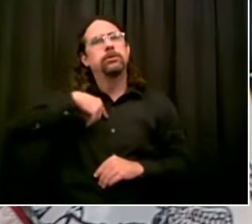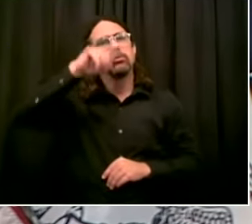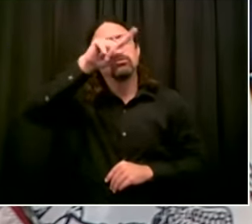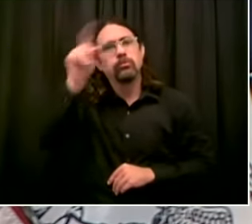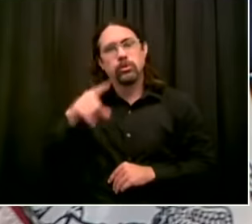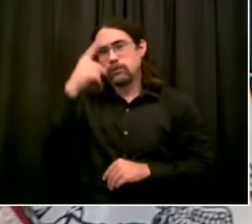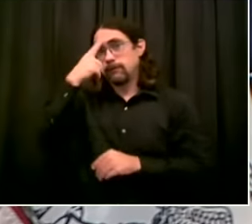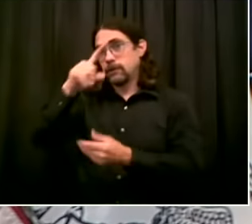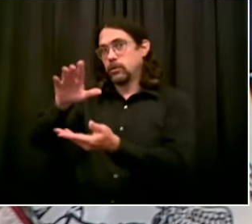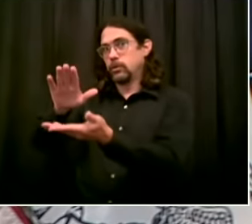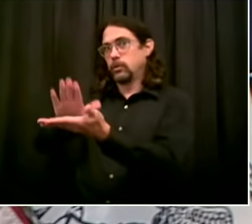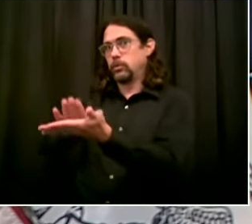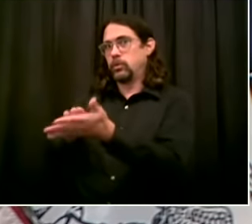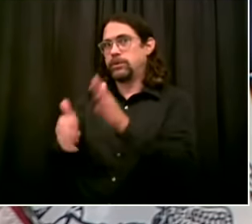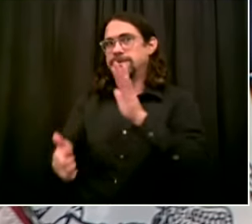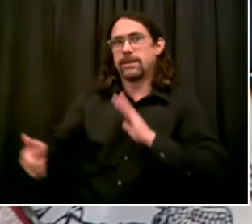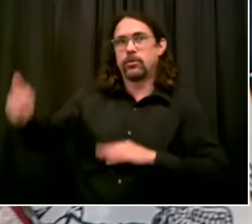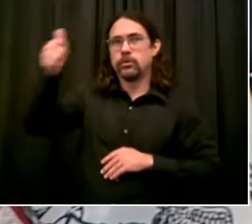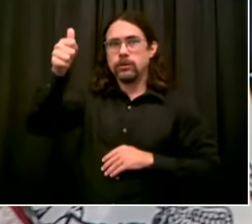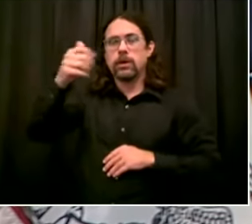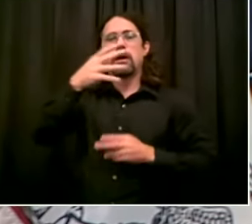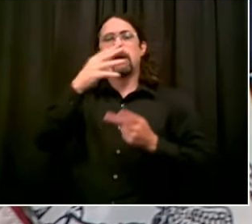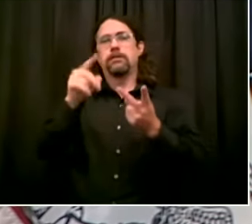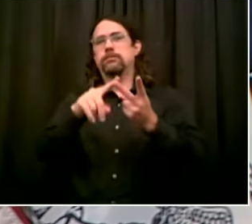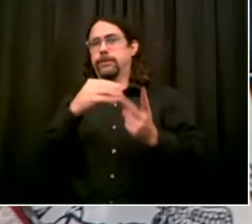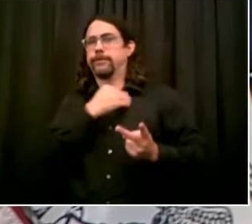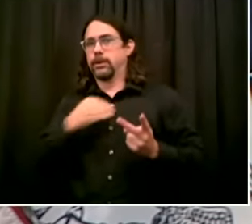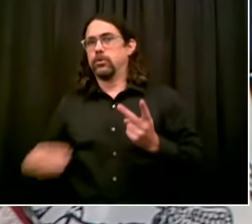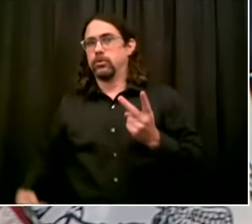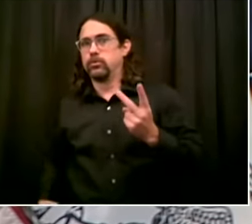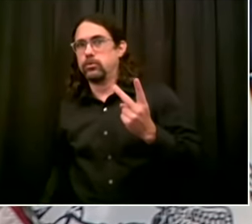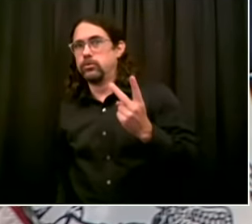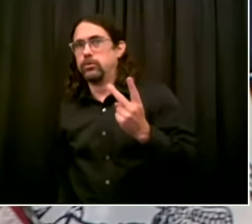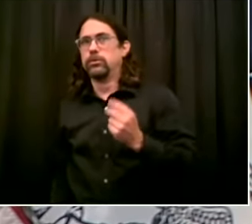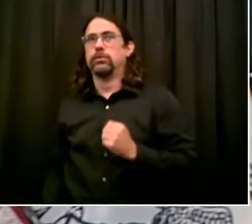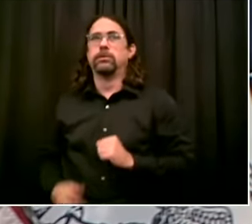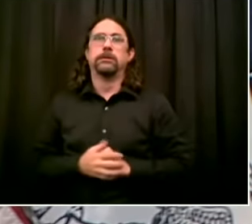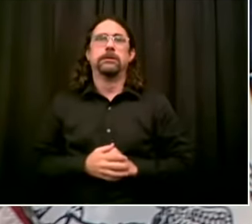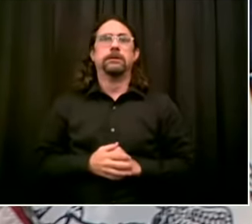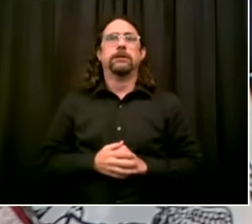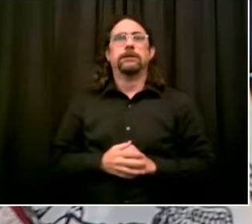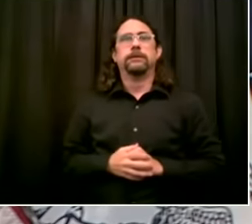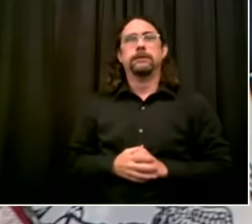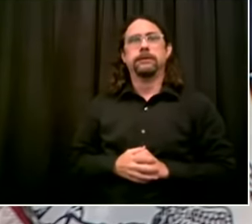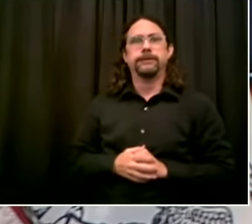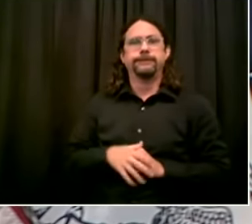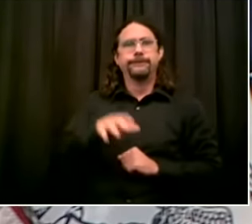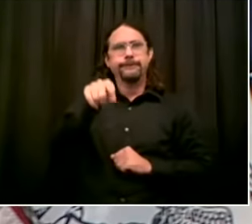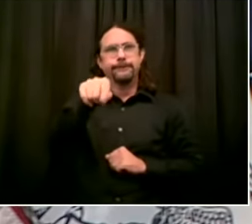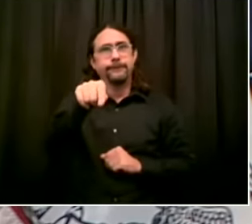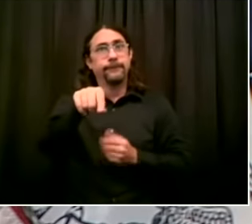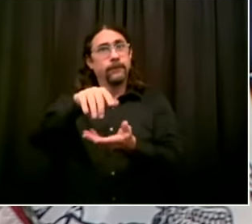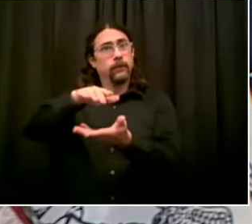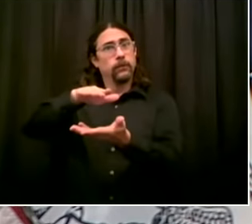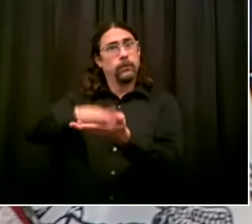YOU WANT TO SEE, NOET BL OW3%BU T THAT THE TREND IS DECLINING.